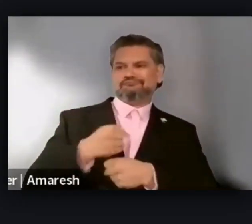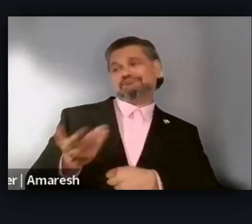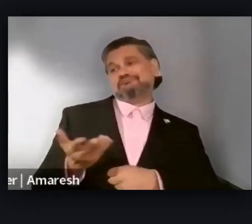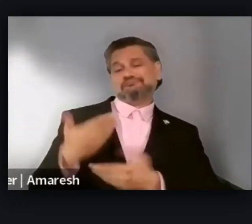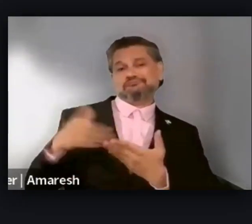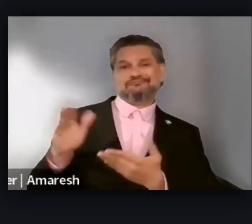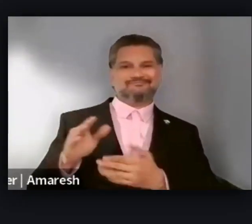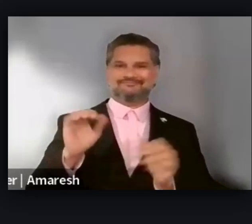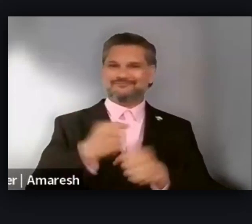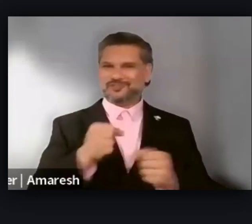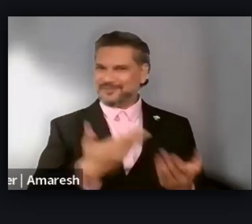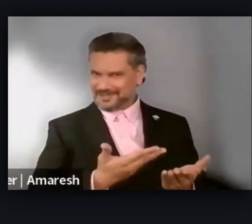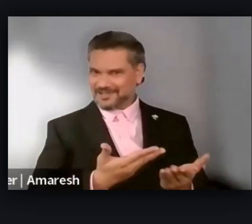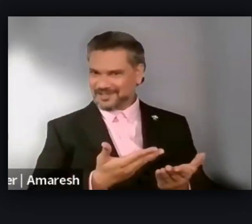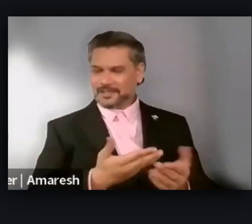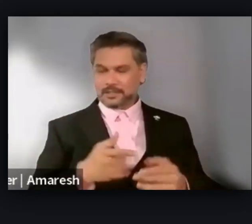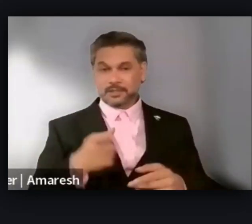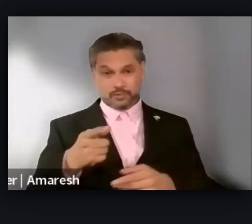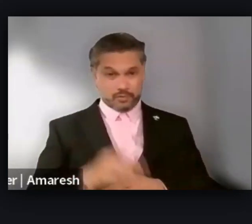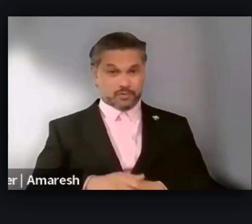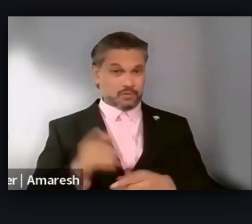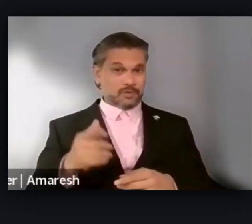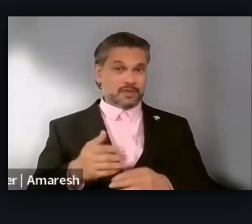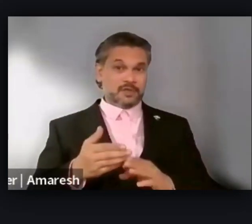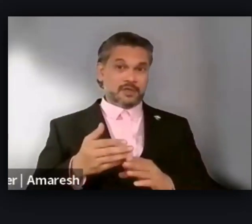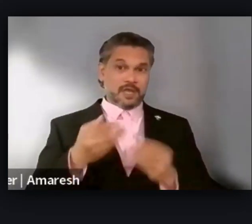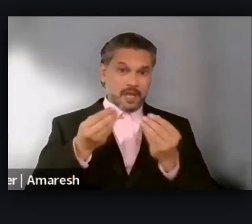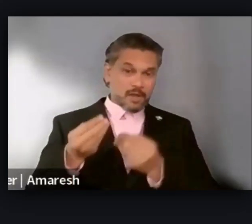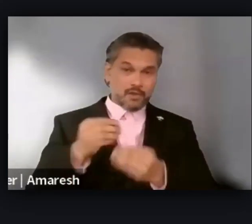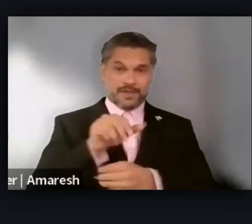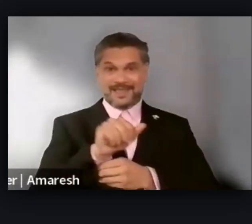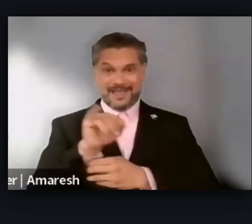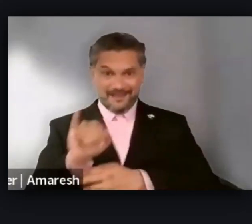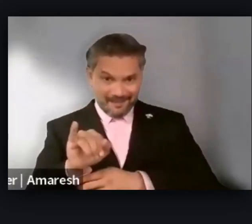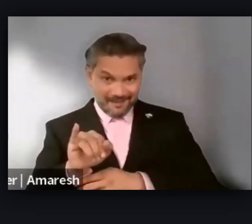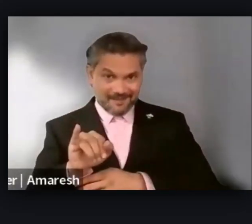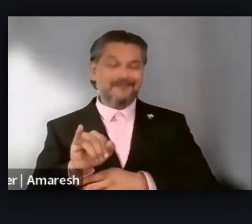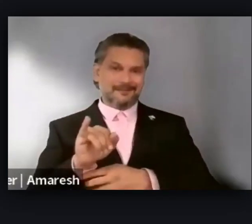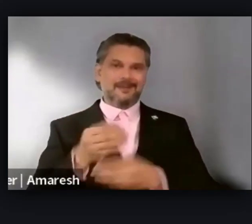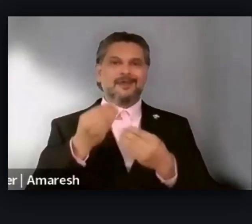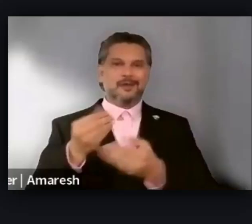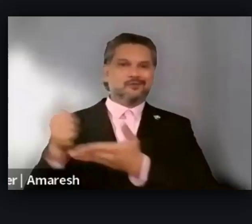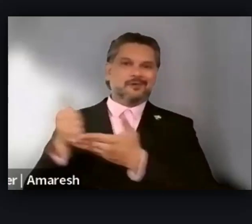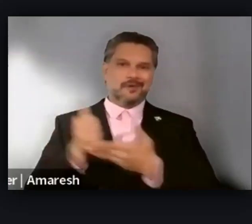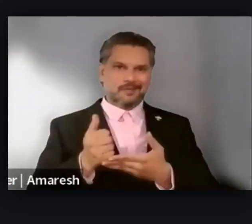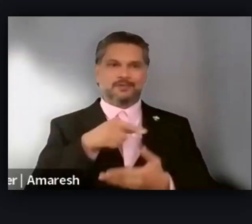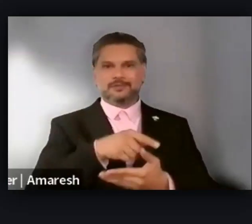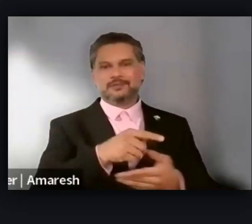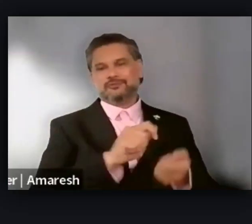And Vint Cerf very eloquently explained the use of AI to build these systems.